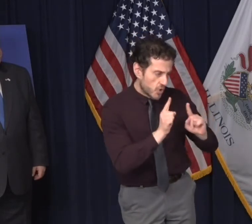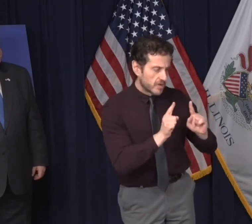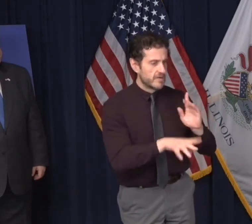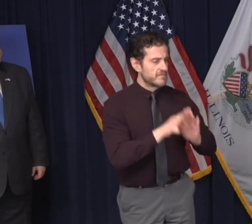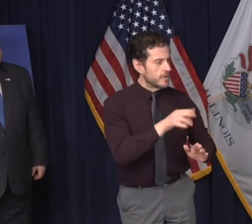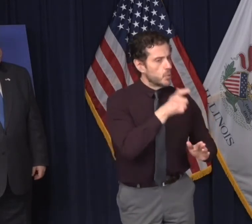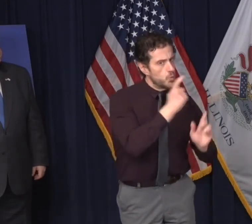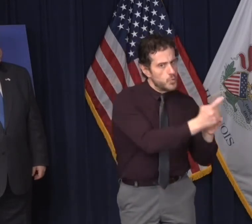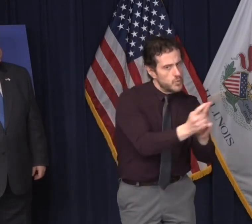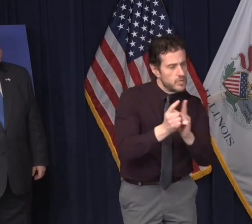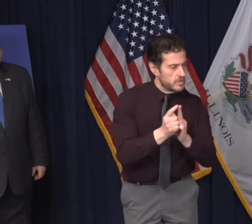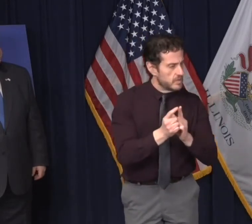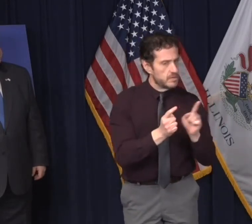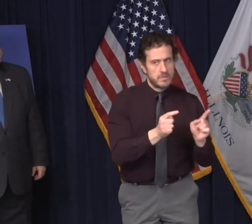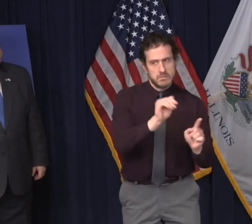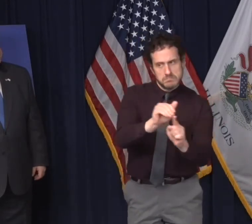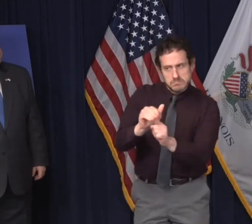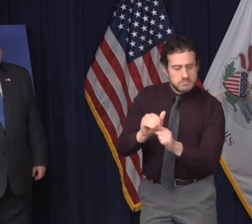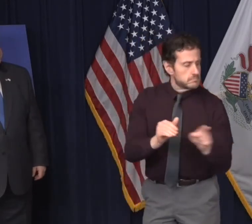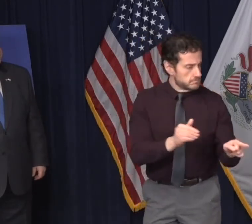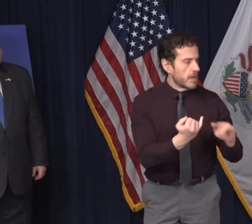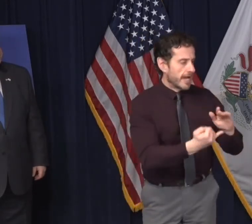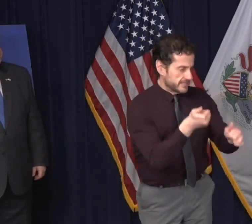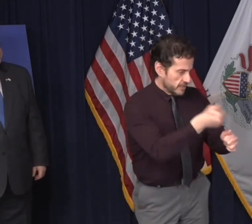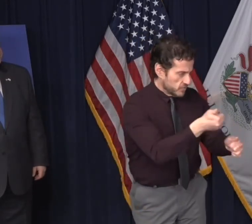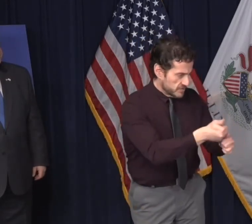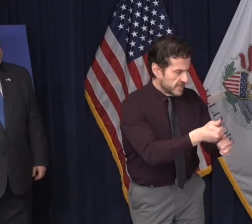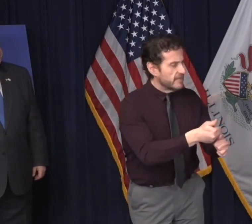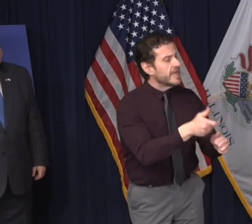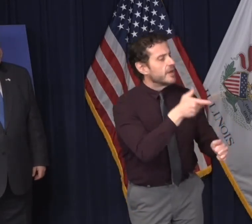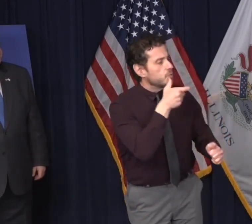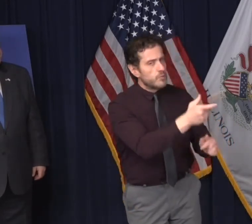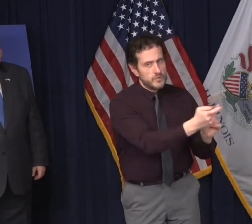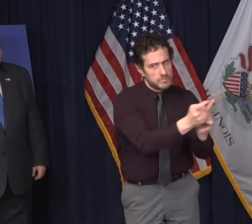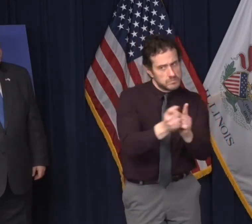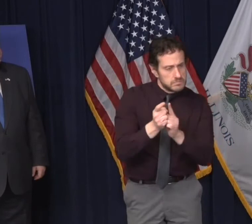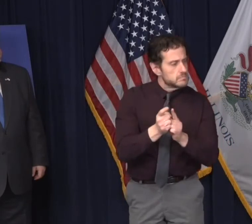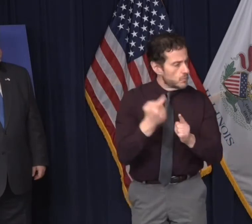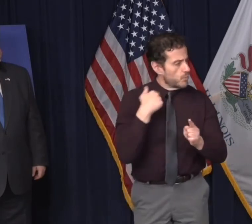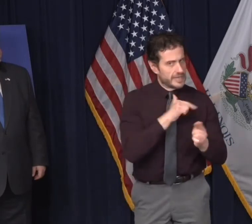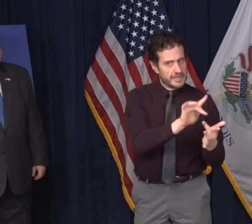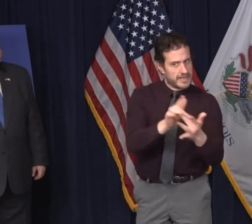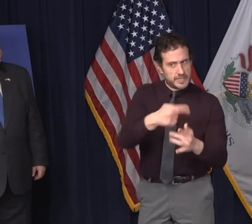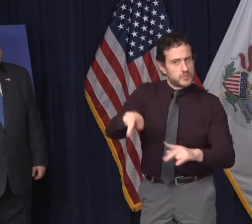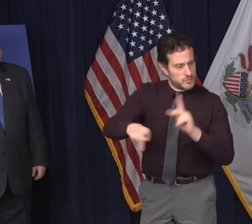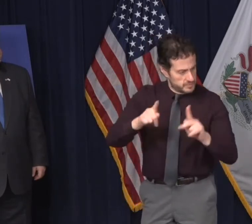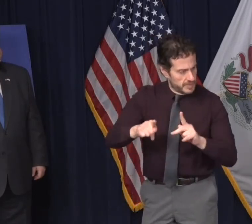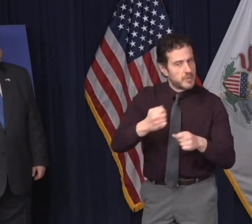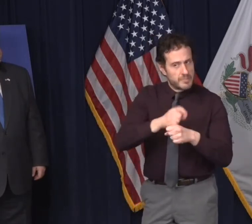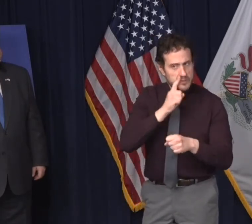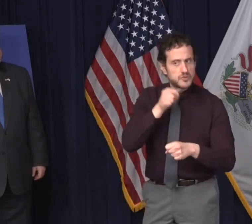PATIENTS, ASSIST IN ARRANGING FOR PATIENTS TO ISOLATE THEMSELVES AND WORK WITH PATIENTS TO IDENTIFY PEOPLE WHOM